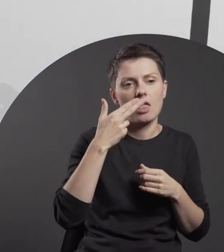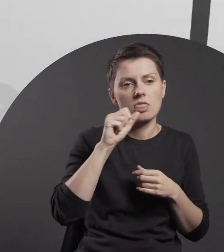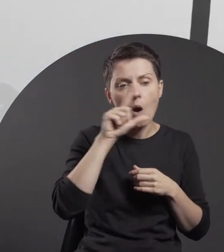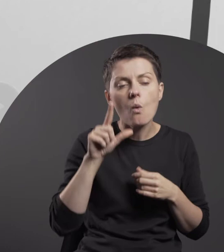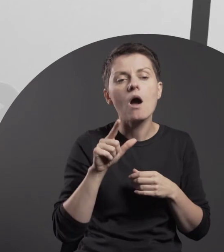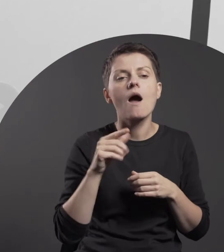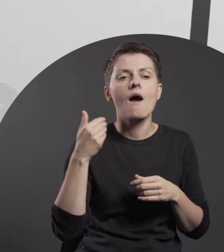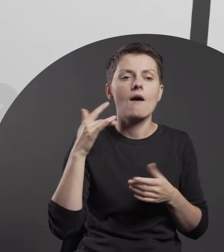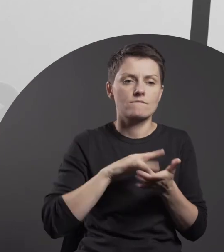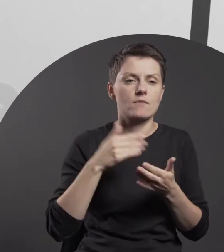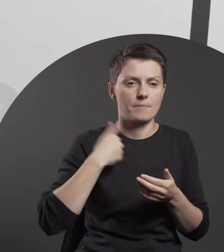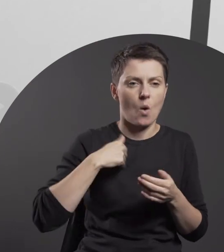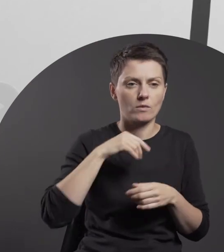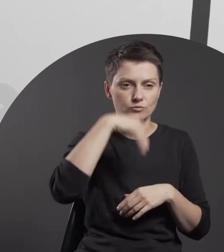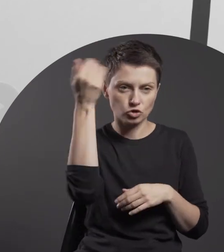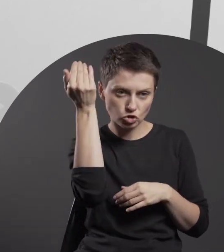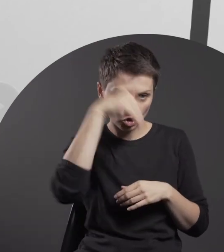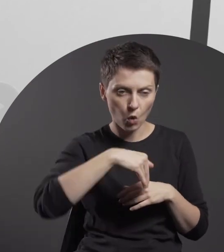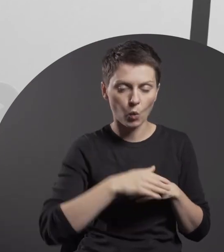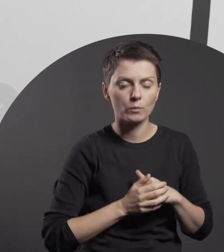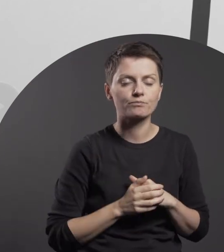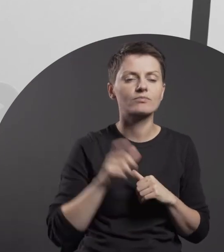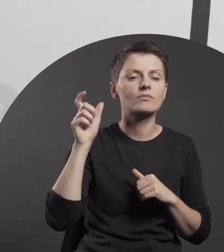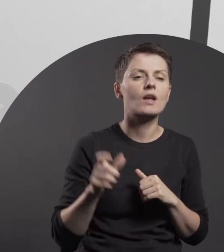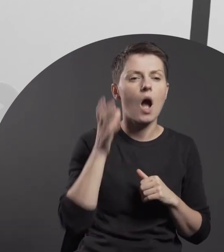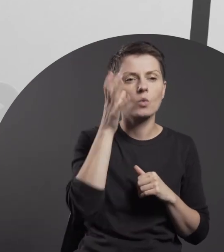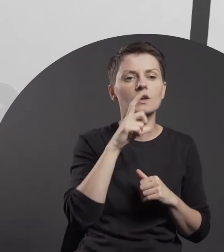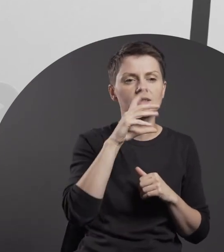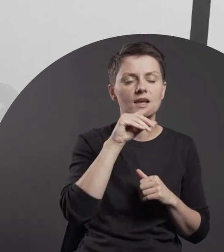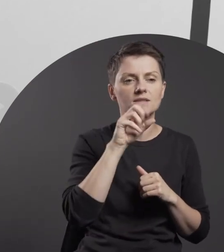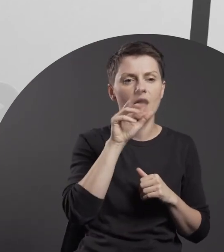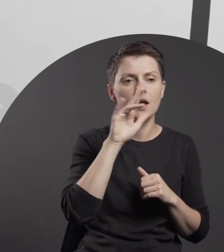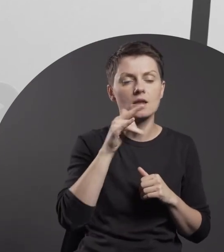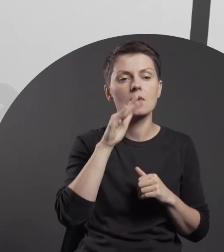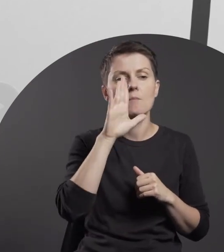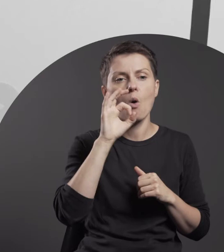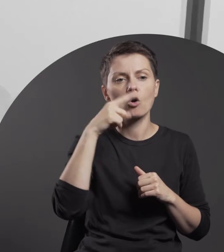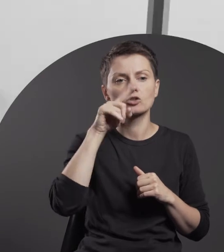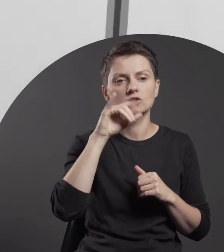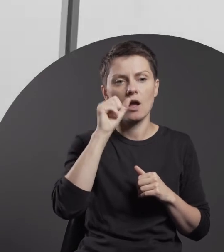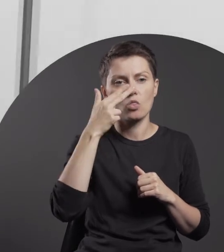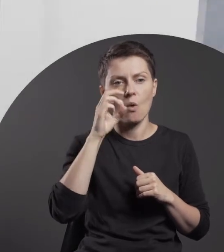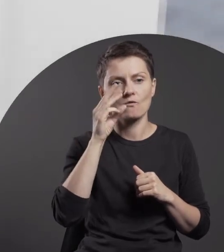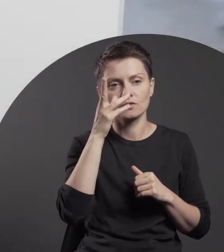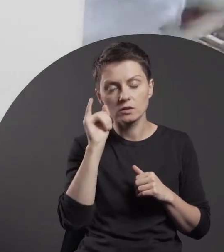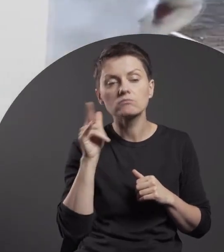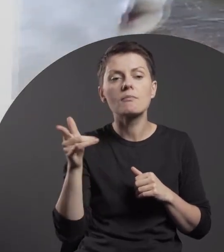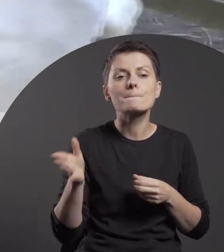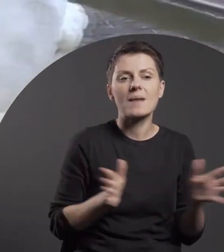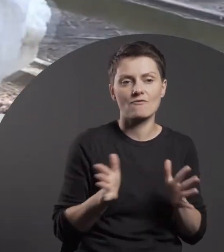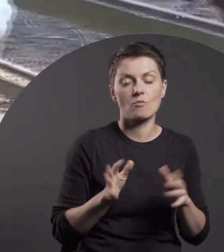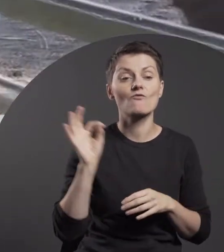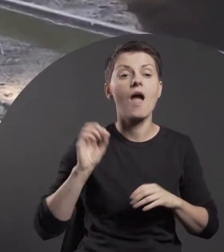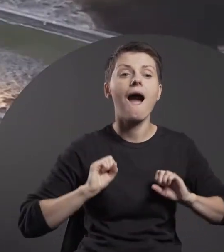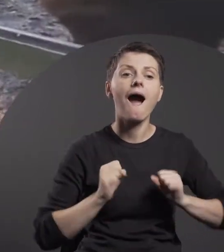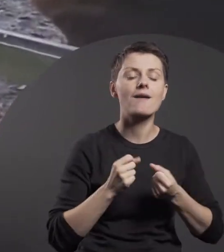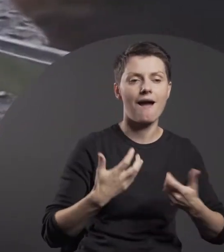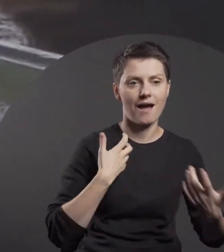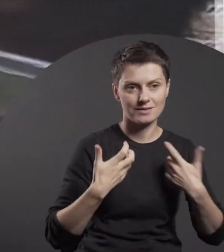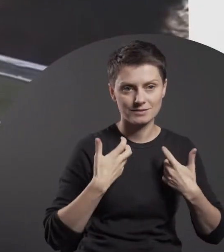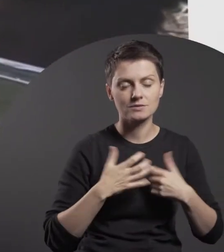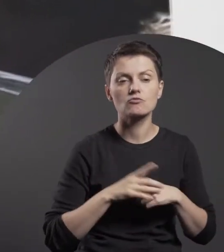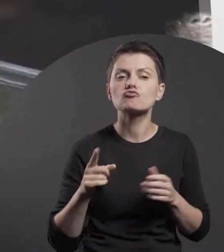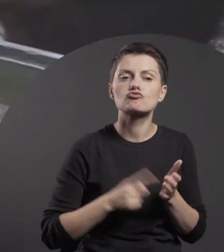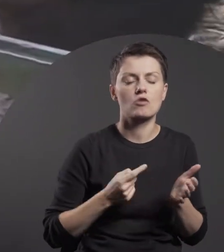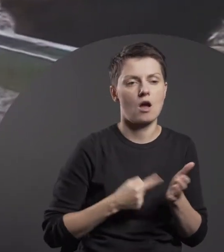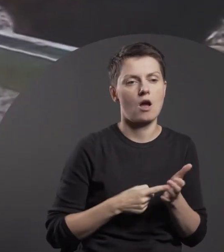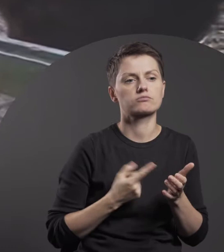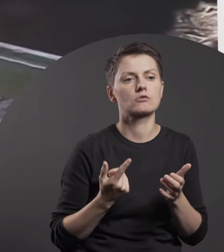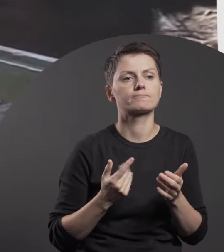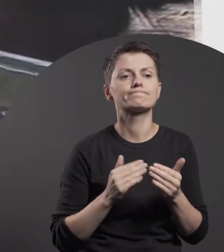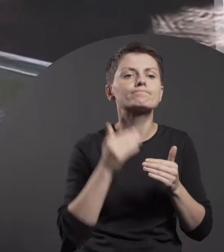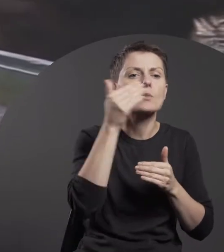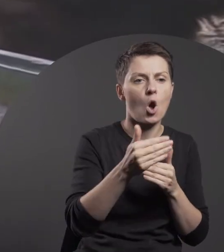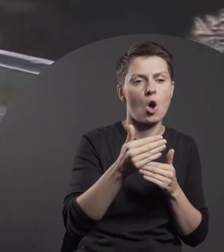Cezary Bodzianowski is a performer whose artistic activities frequently happen outside of institutions,